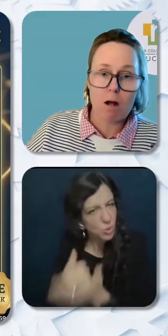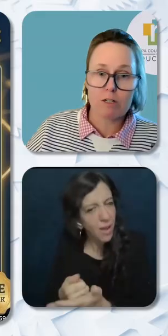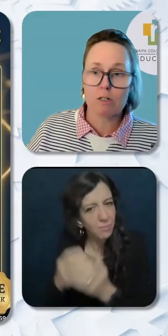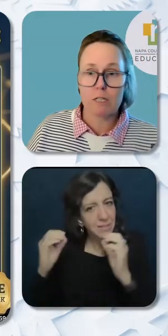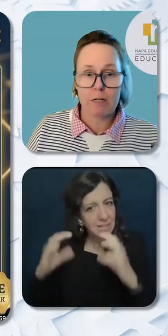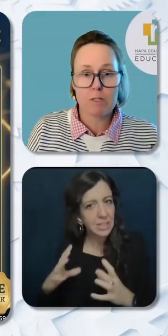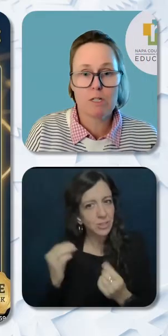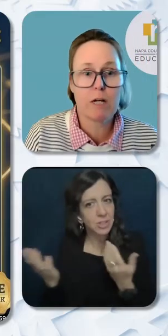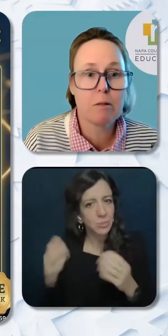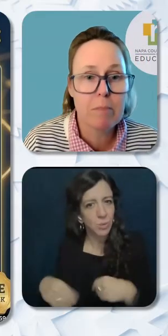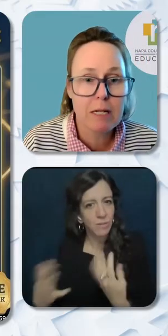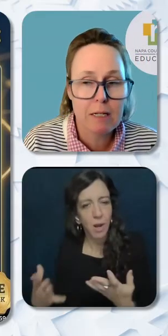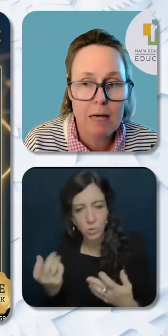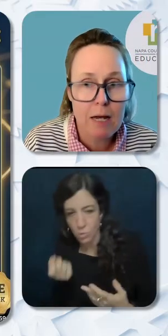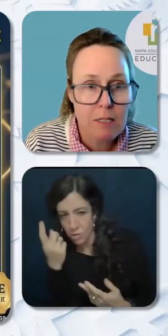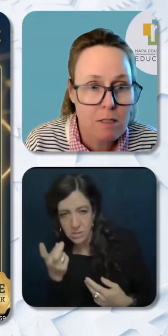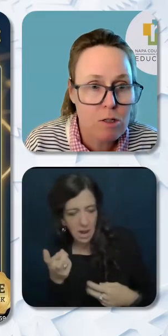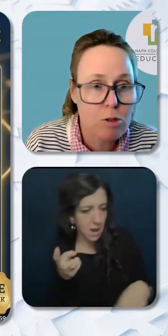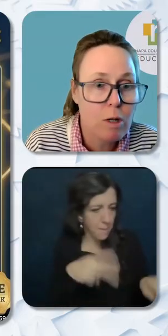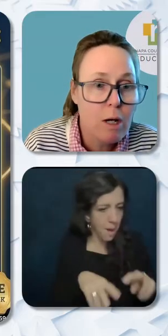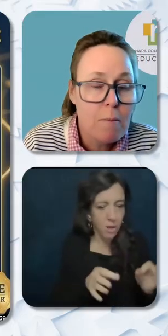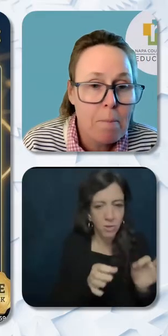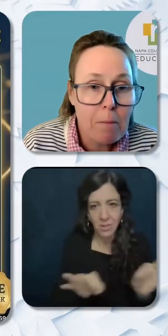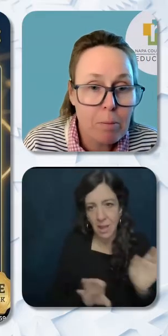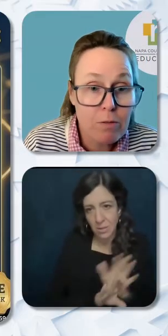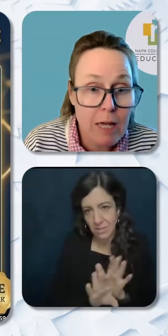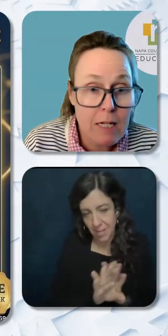and monitor language development, and that is to